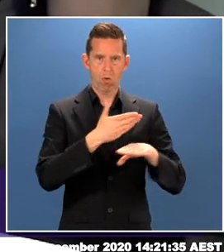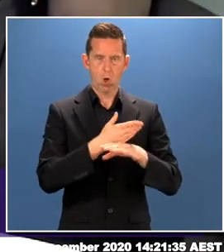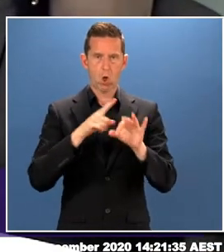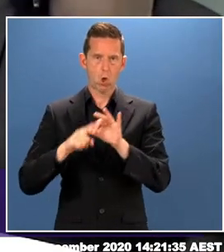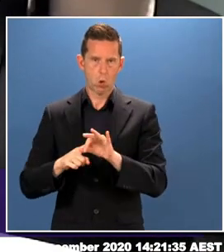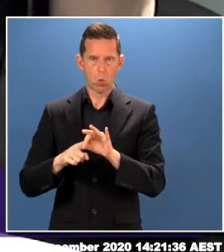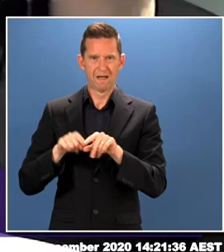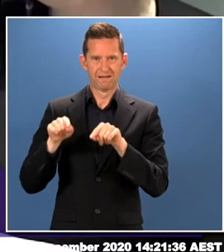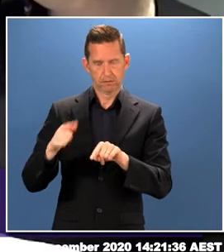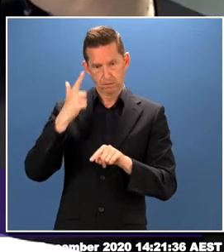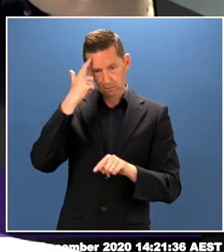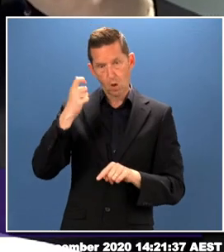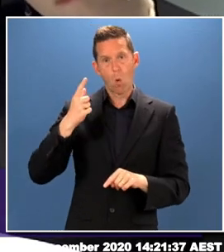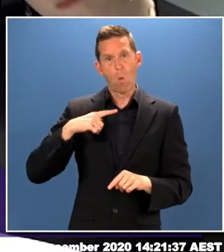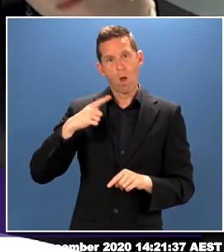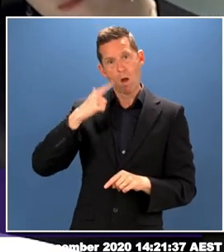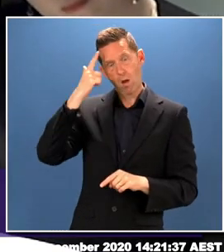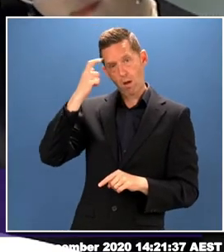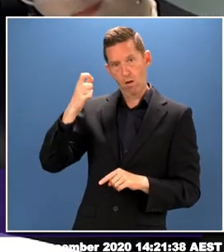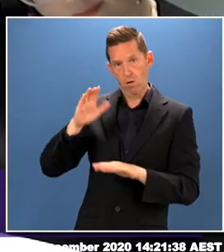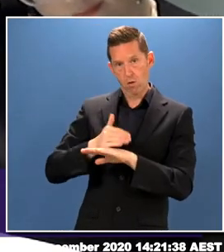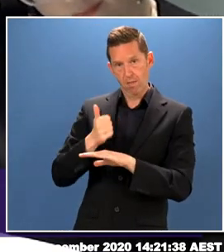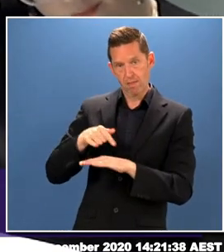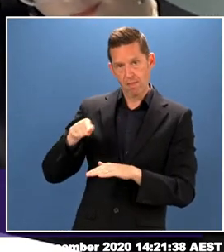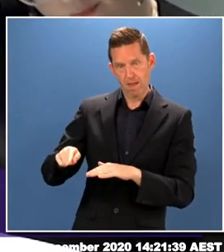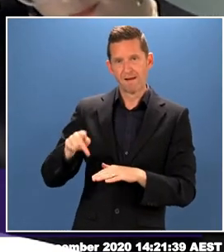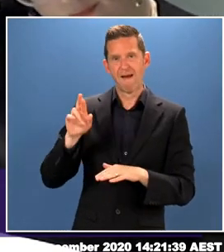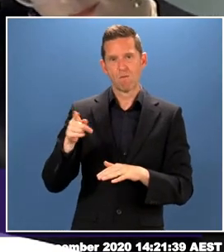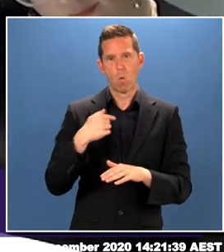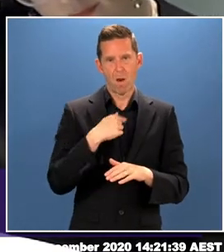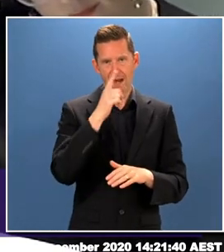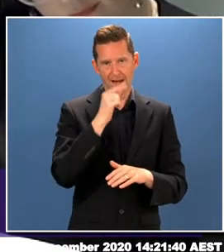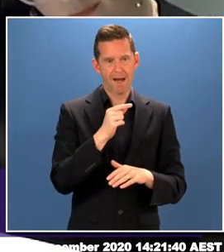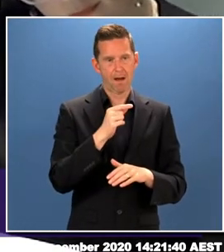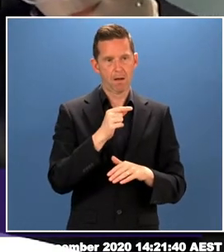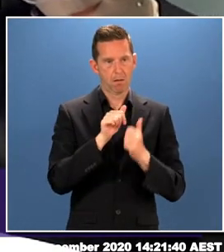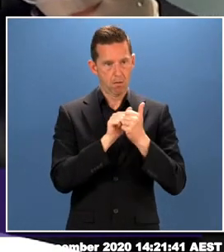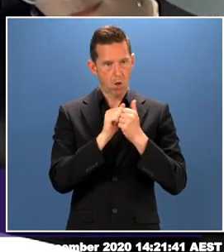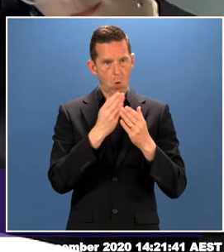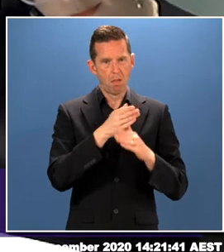was to be able to skill up LGBTI health organisations in being able to better